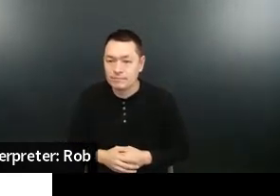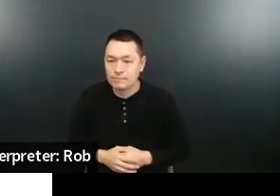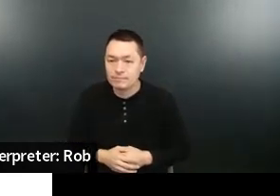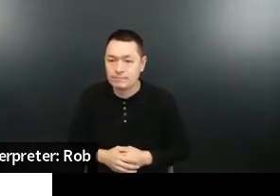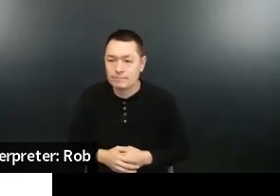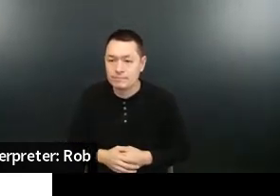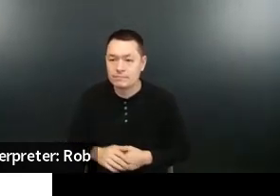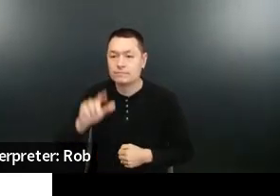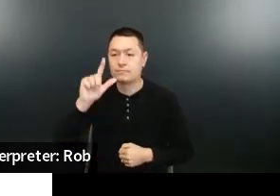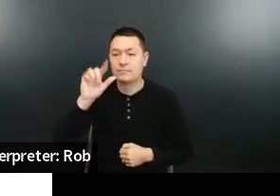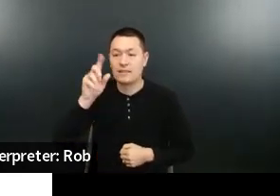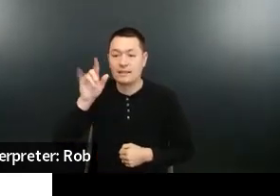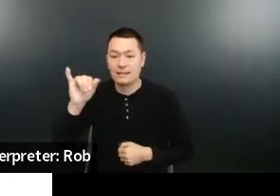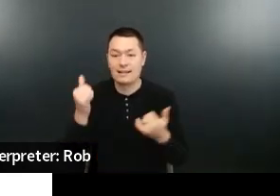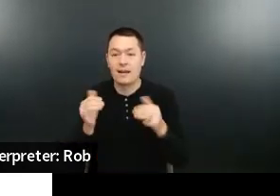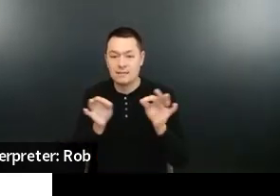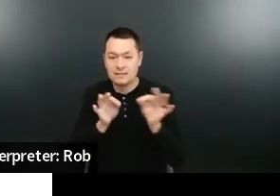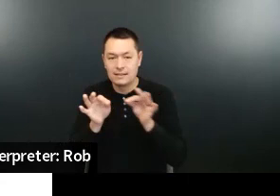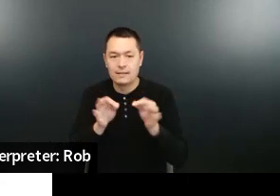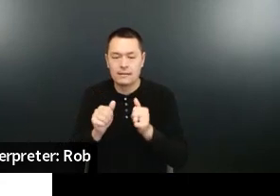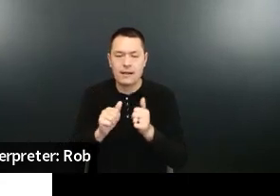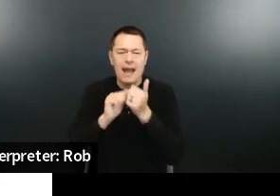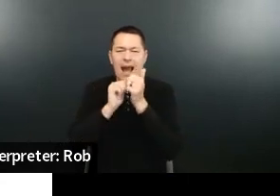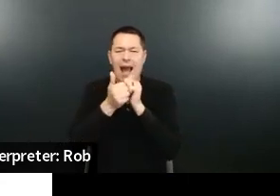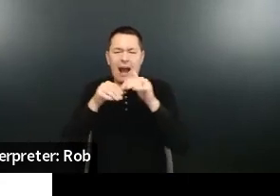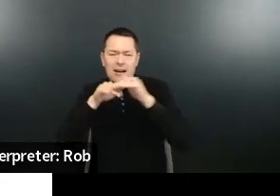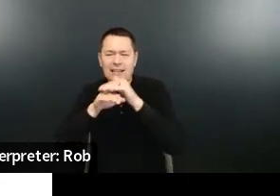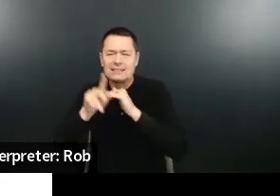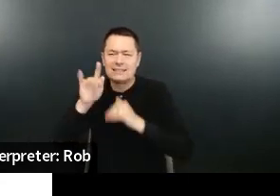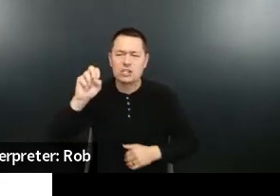the main way. An excellent sort of 40 seconds